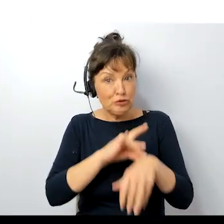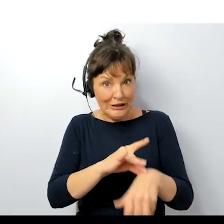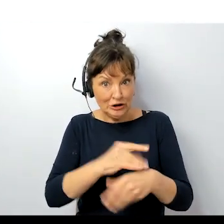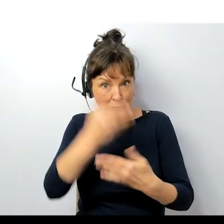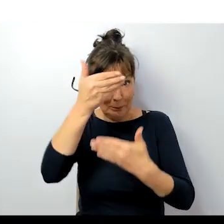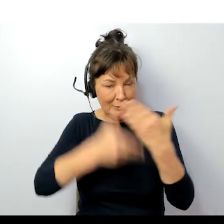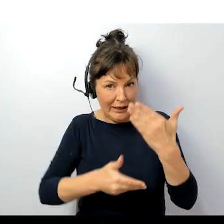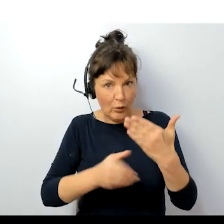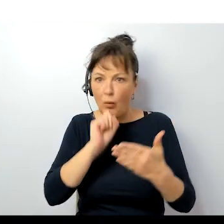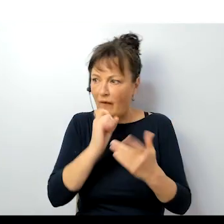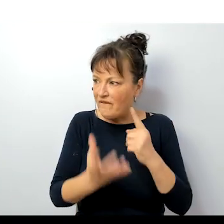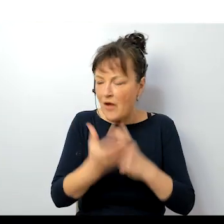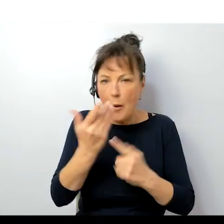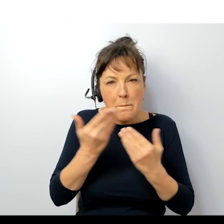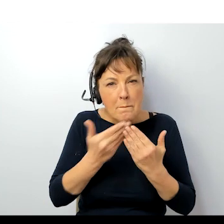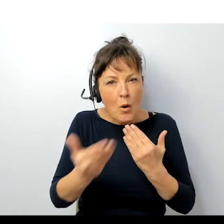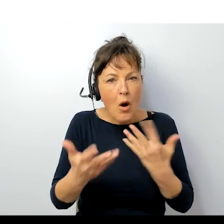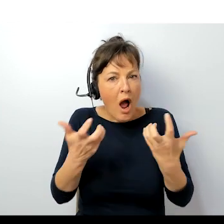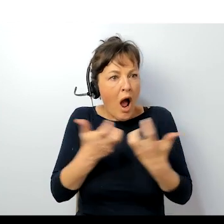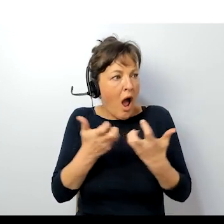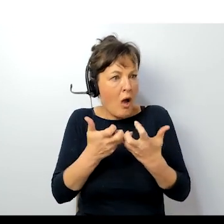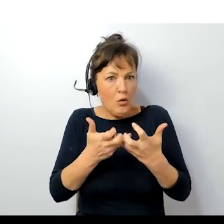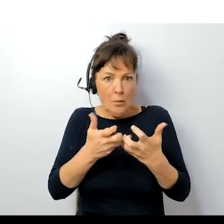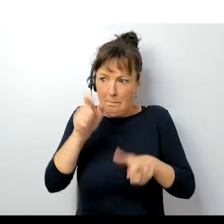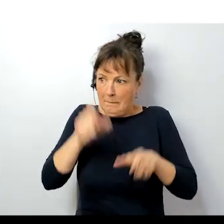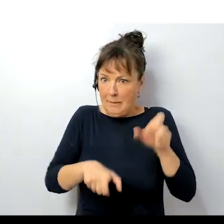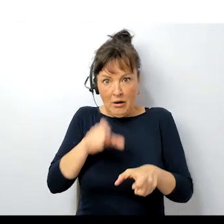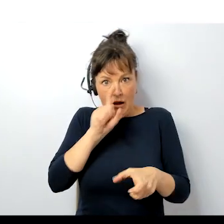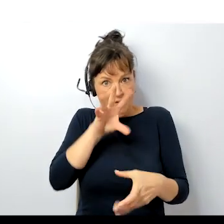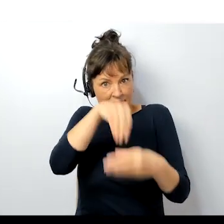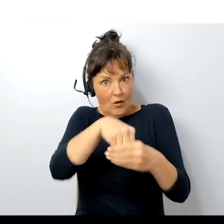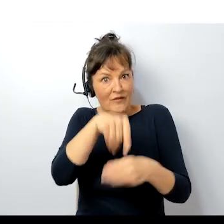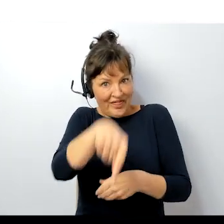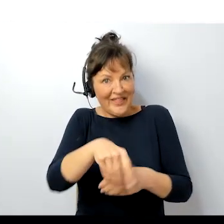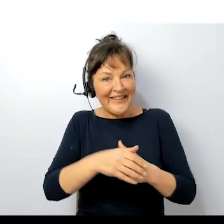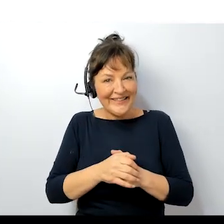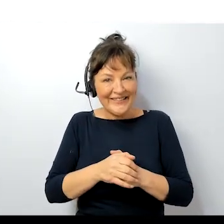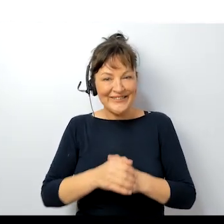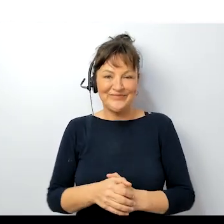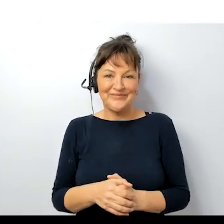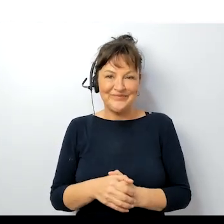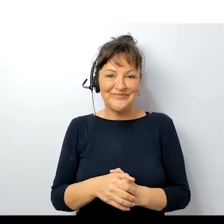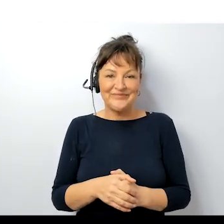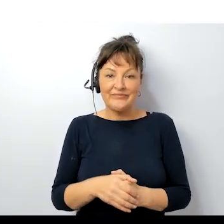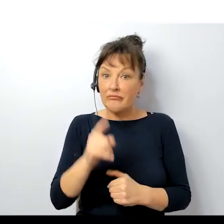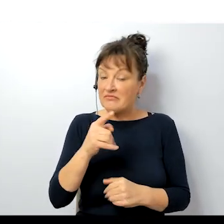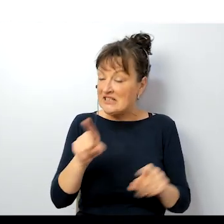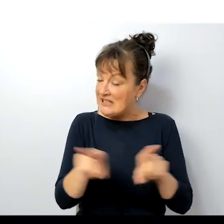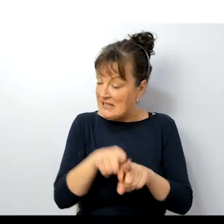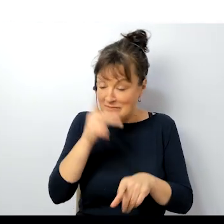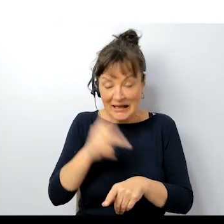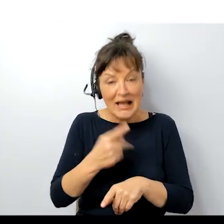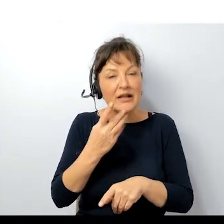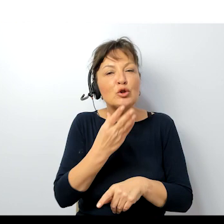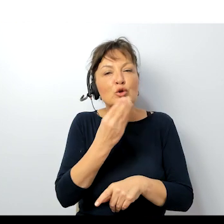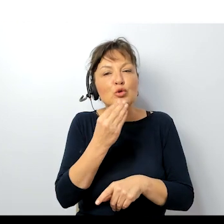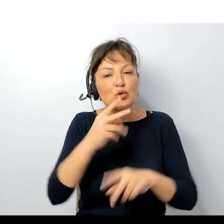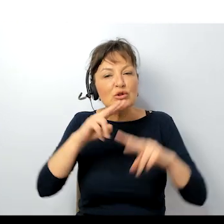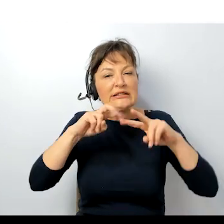Clicking here on Graduate Apprenticeships will take you to the Graduate Apprenticeship page where you'll find out more about how individuals can get involved in this program.